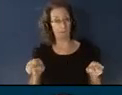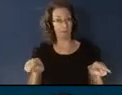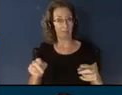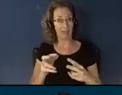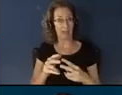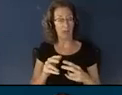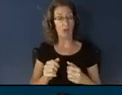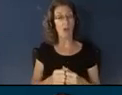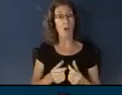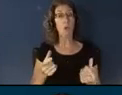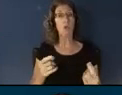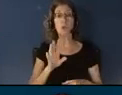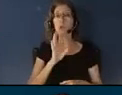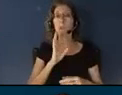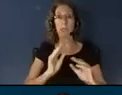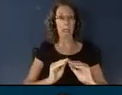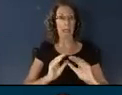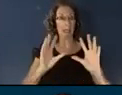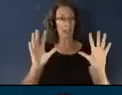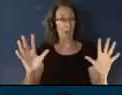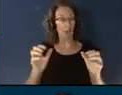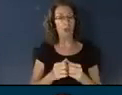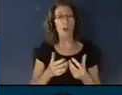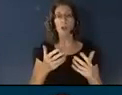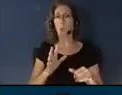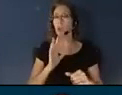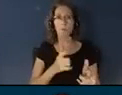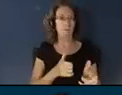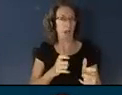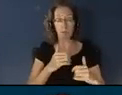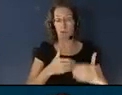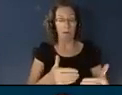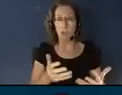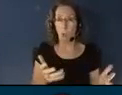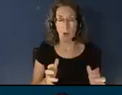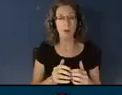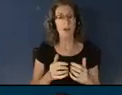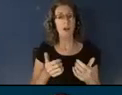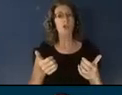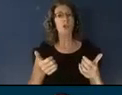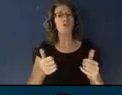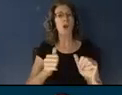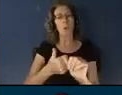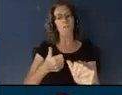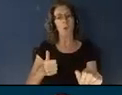to speak clearly. You know don't speak too fast and try to avoid jargon because a lot of times